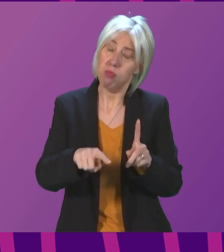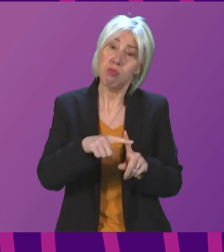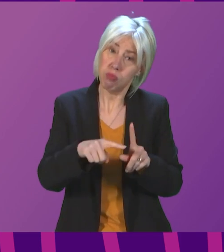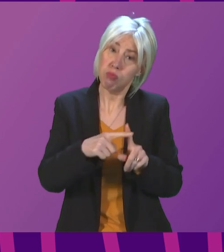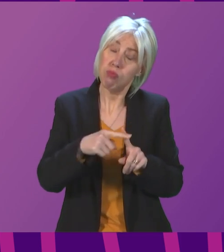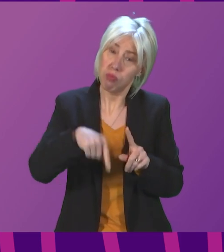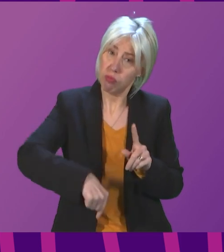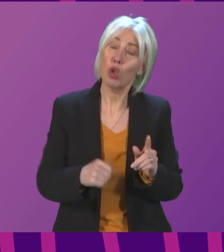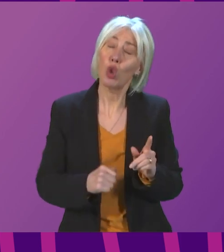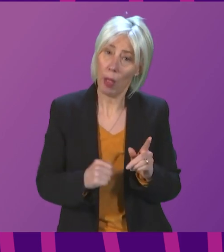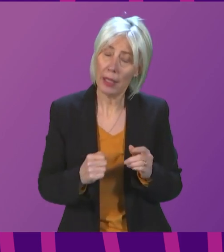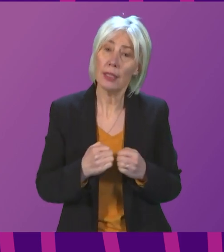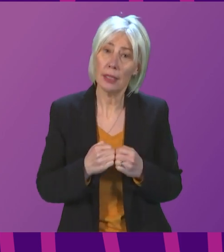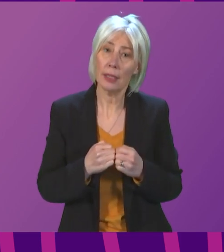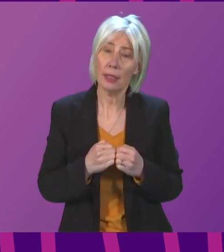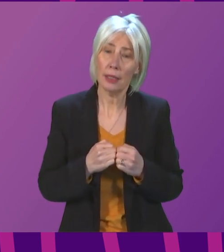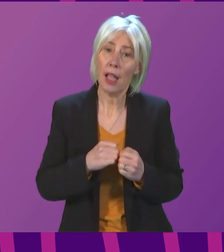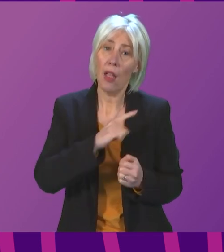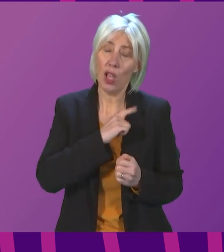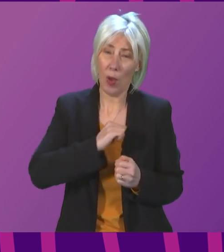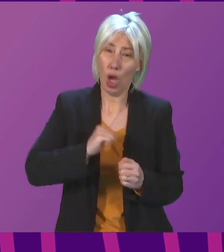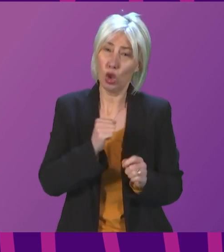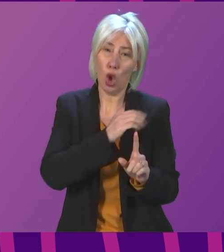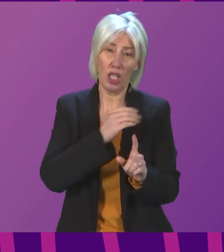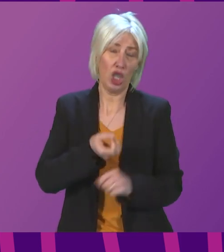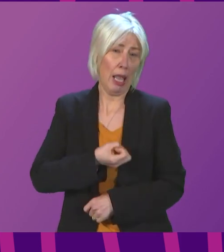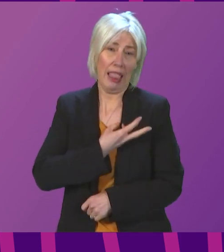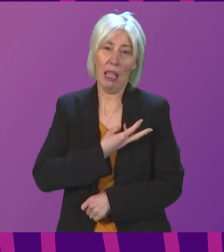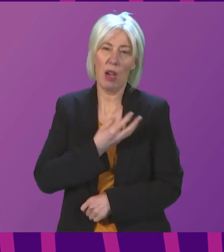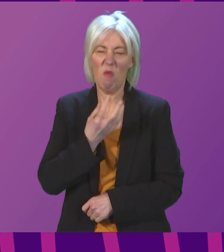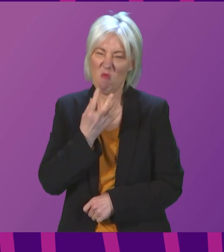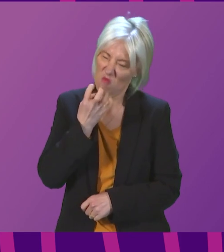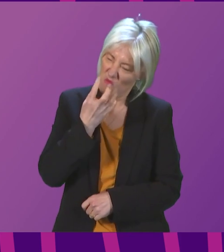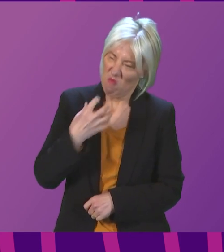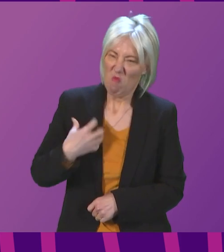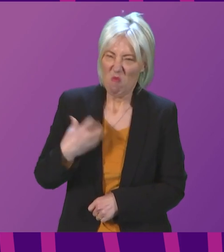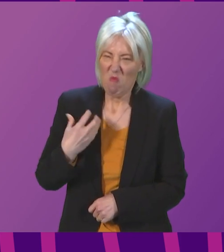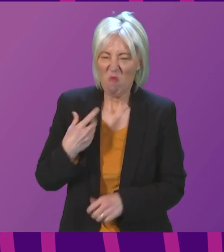It is no wonder, then, that Scottish Labour just wants to girn about it and be negative.